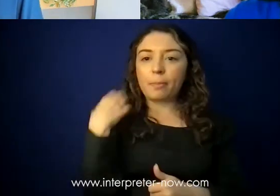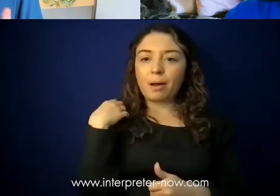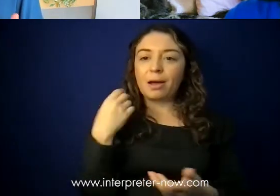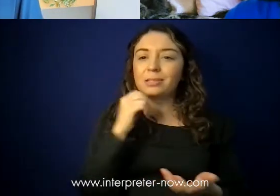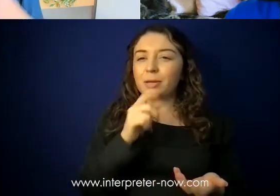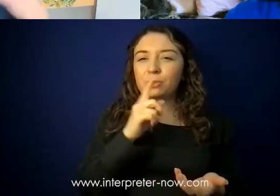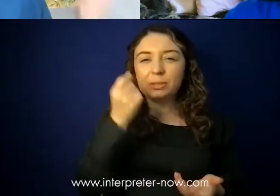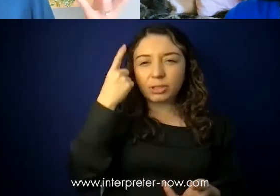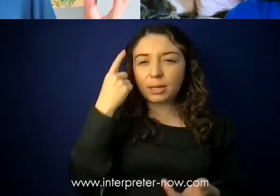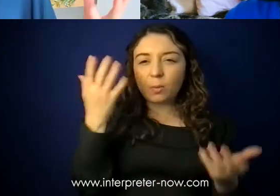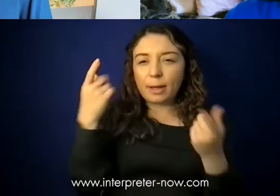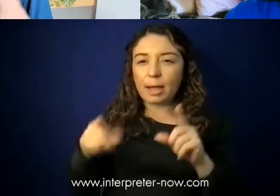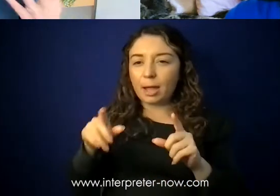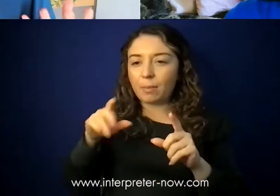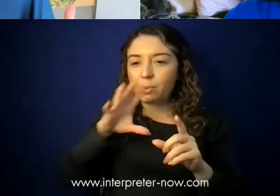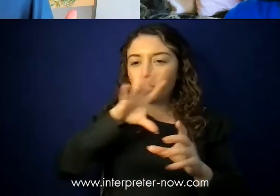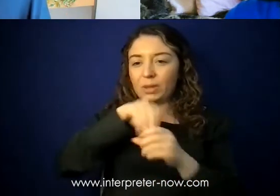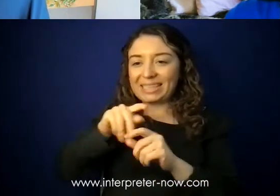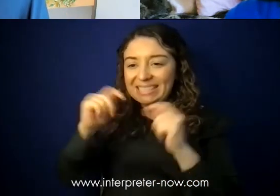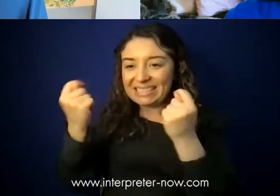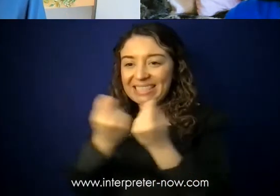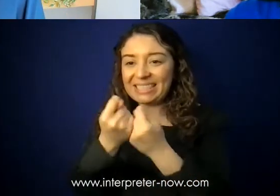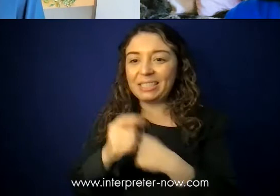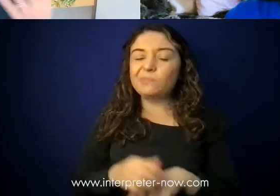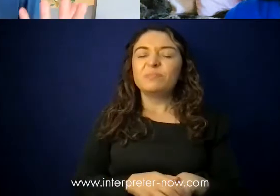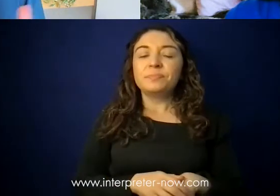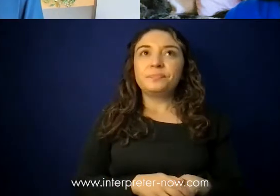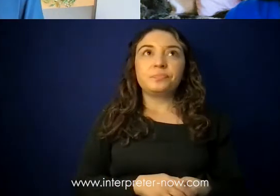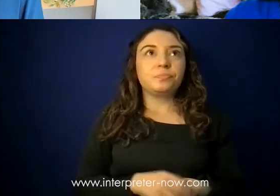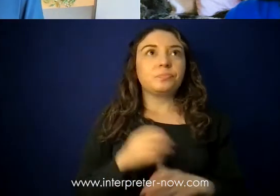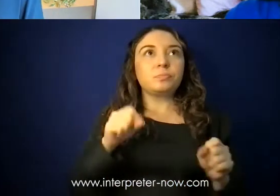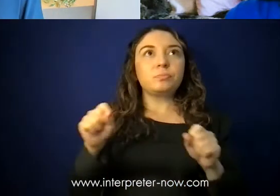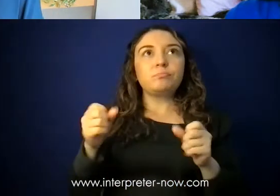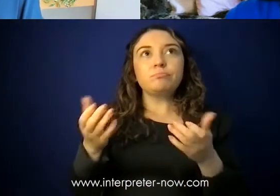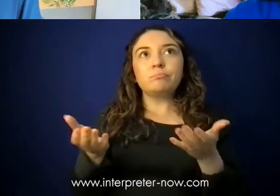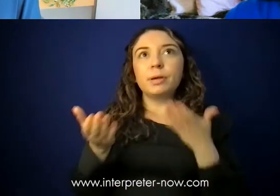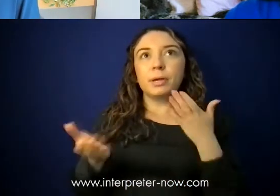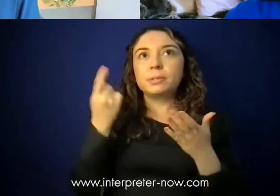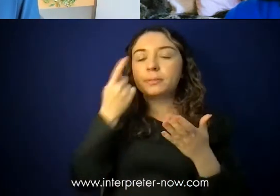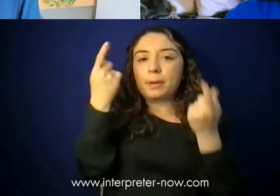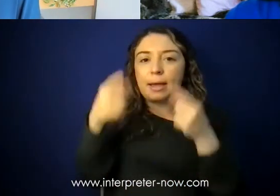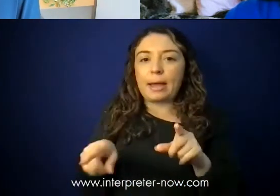are having on the team, or something is happening on a global scale.